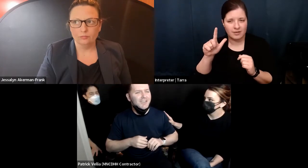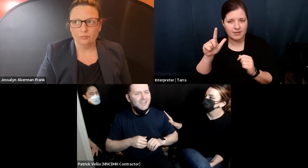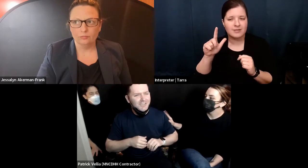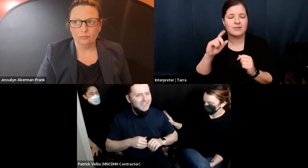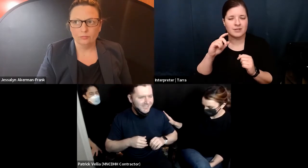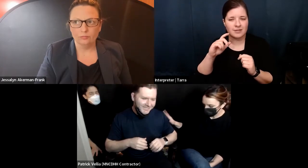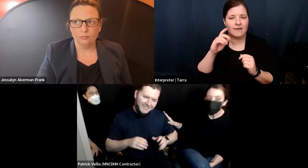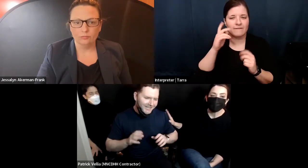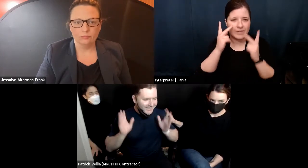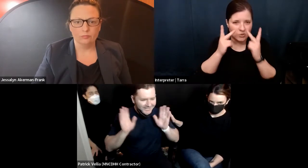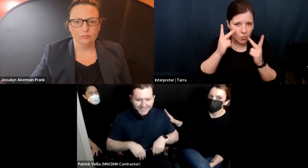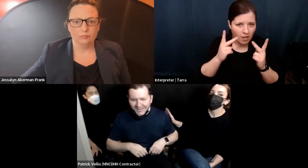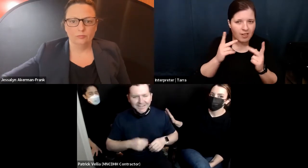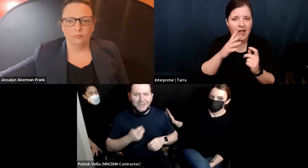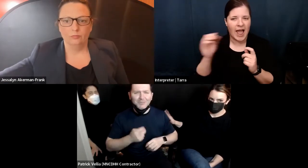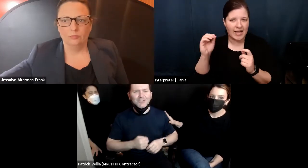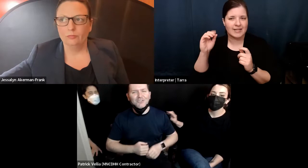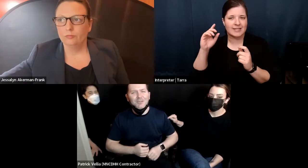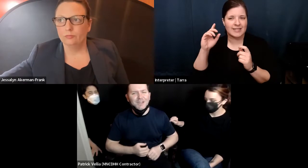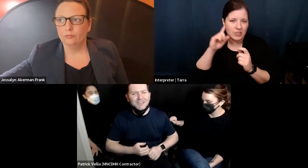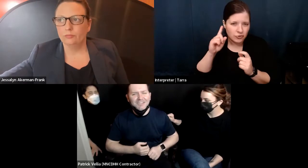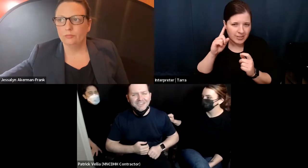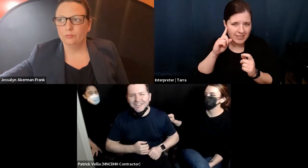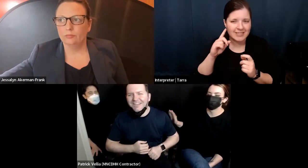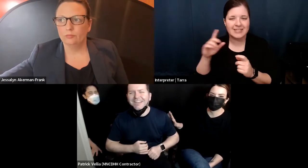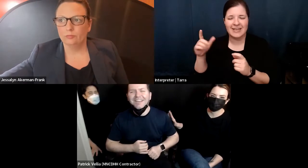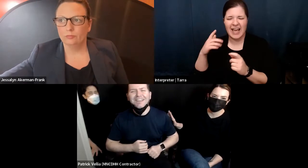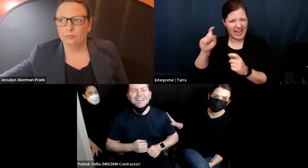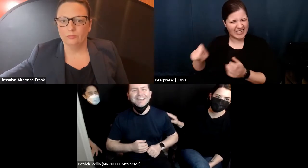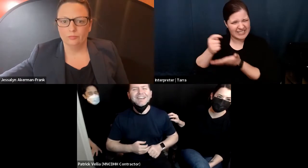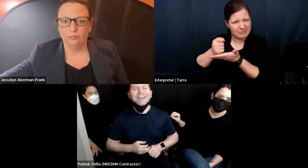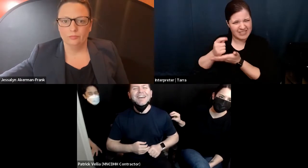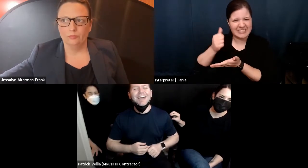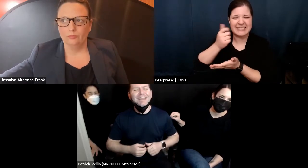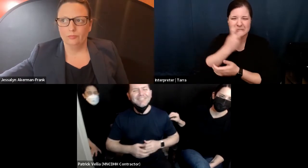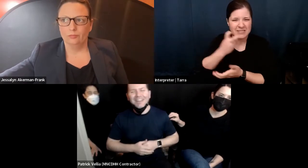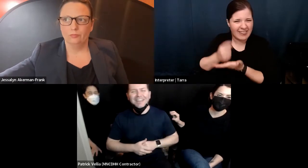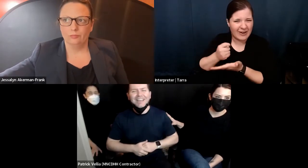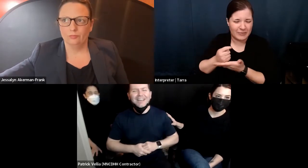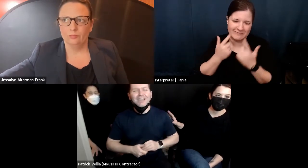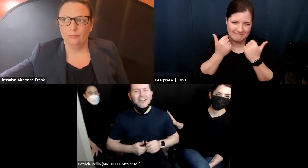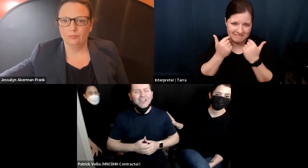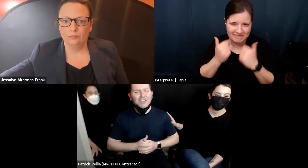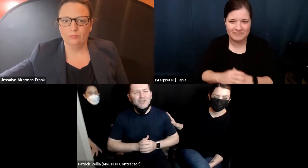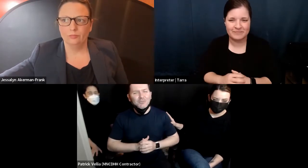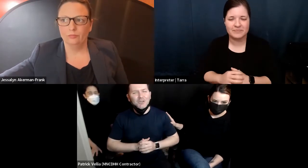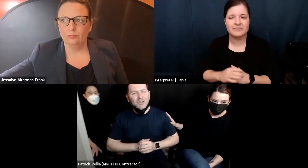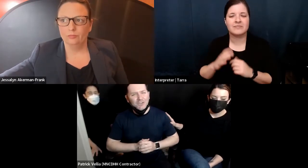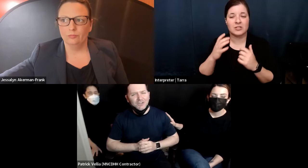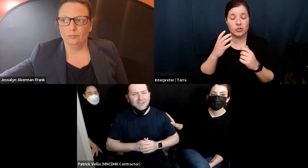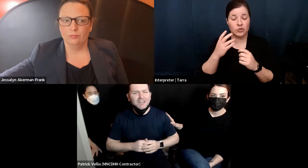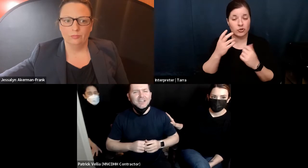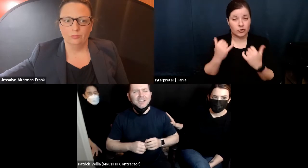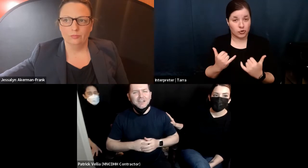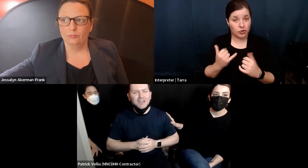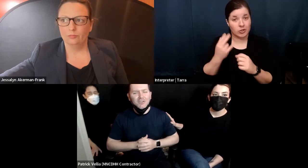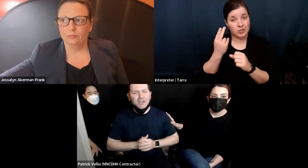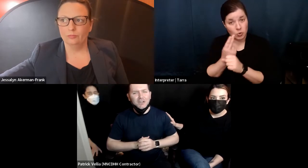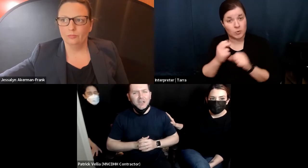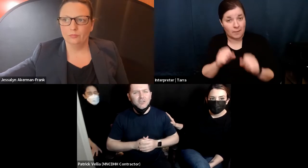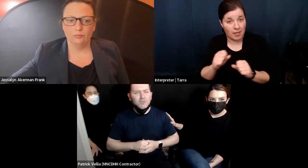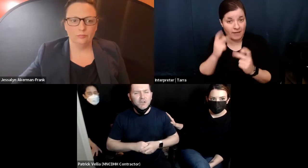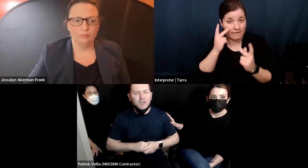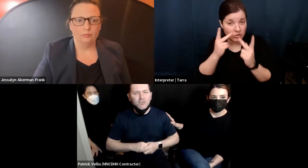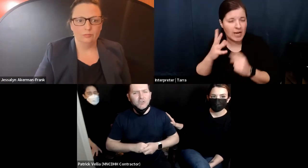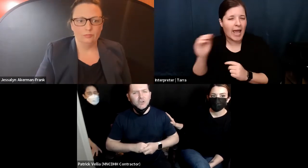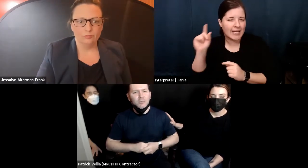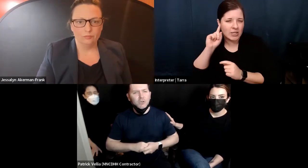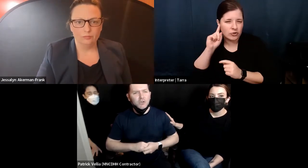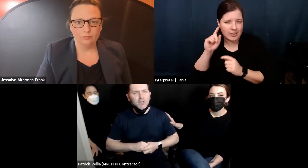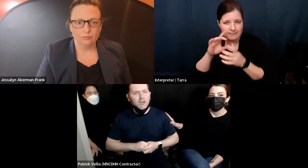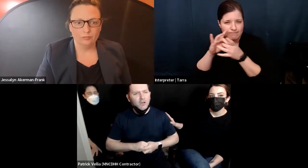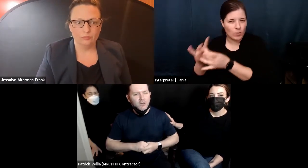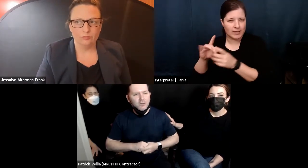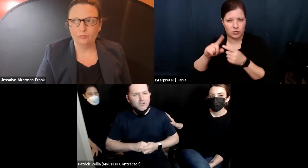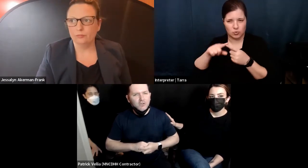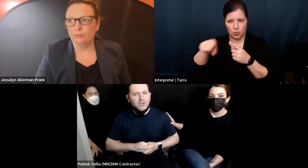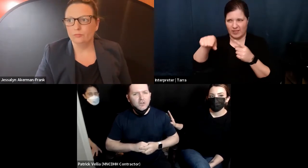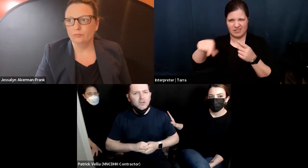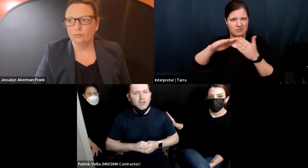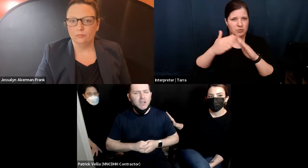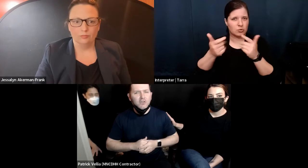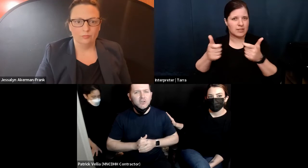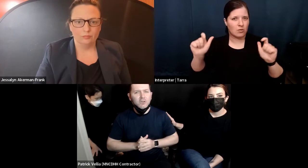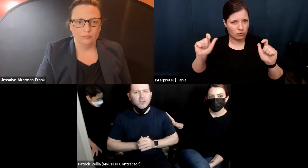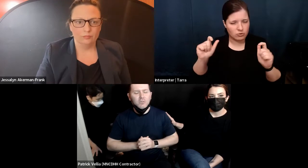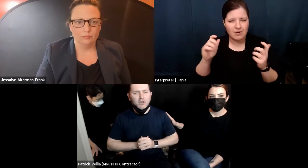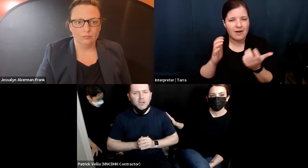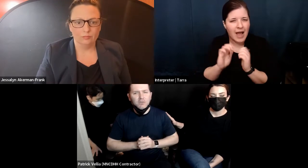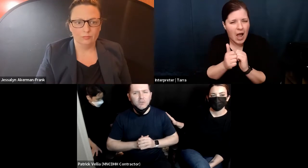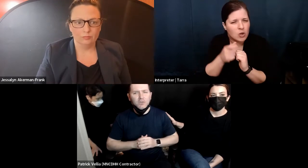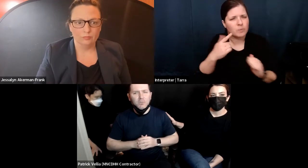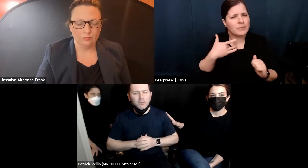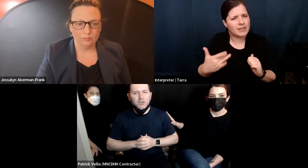Tonight, question 1 is please describe your visual and your current -- I don't he know how to pronounce the